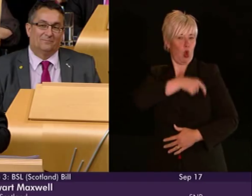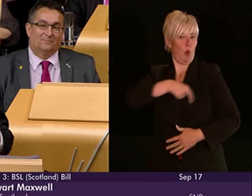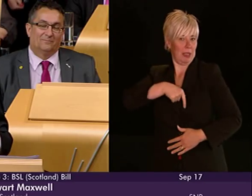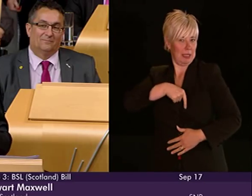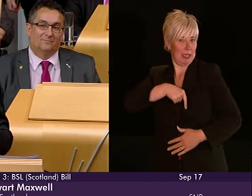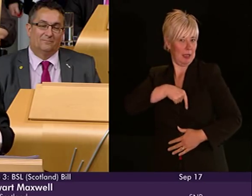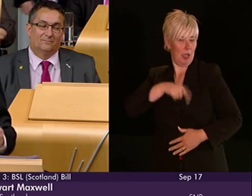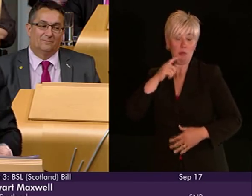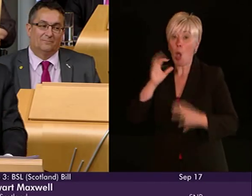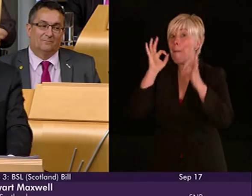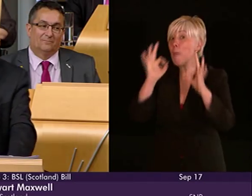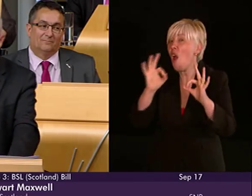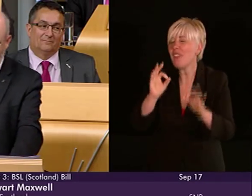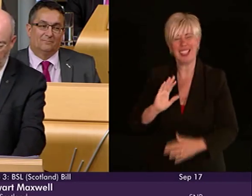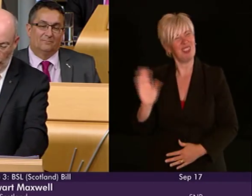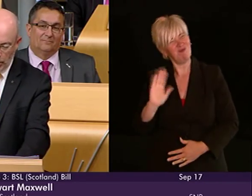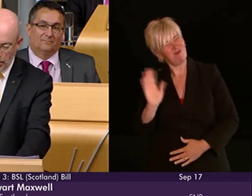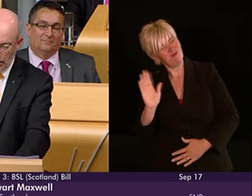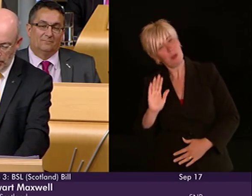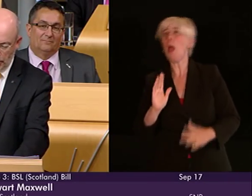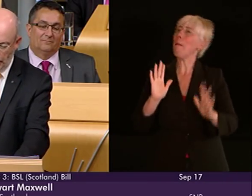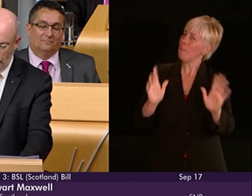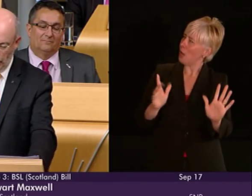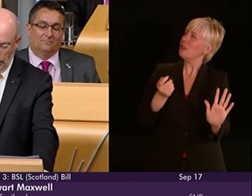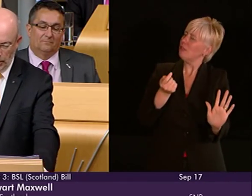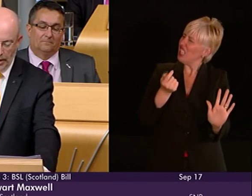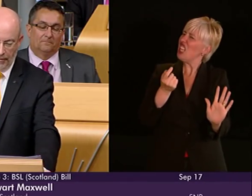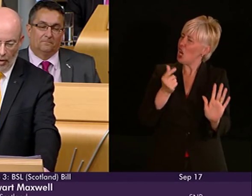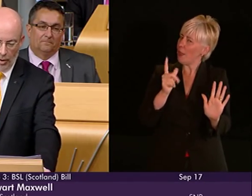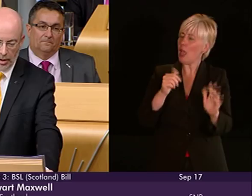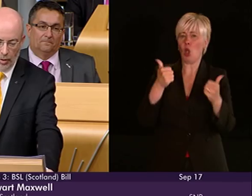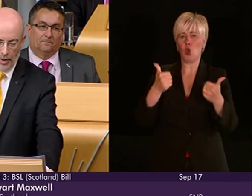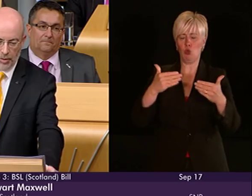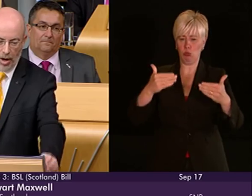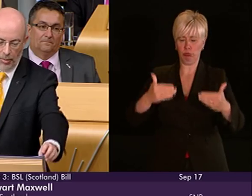was not perfect by any means, but it was a substantial step forward in the way in which